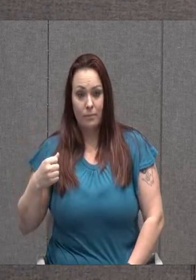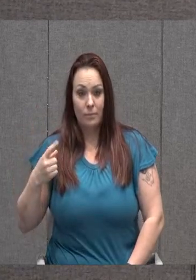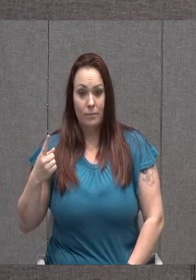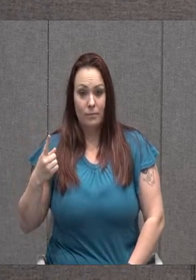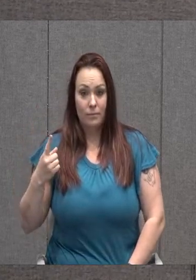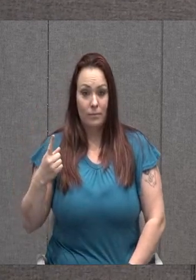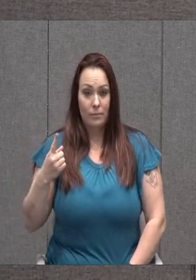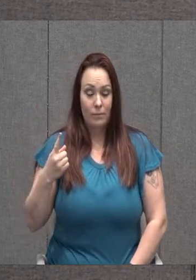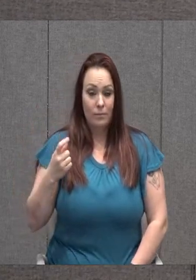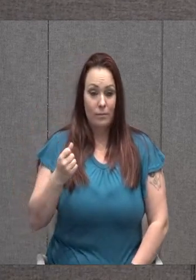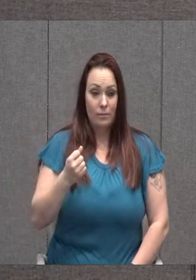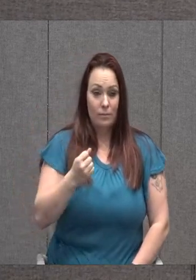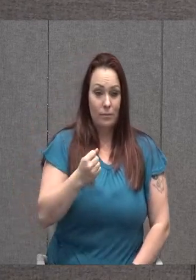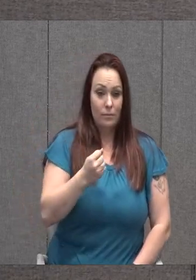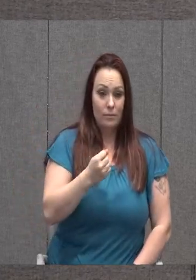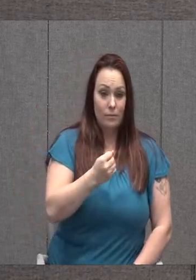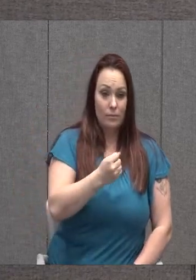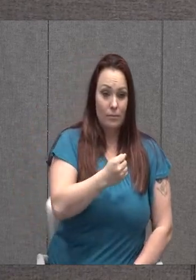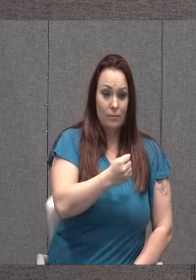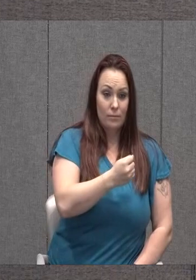(deep sighing)